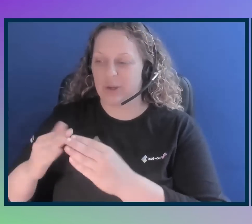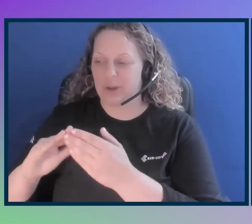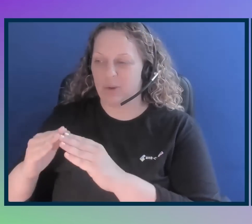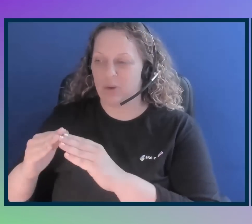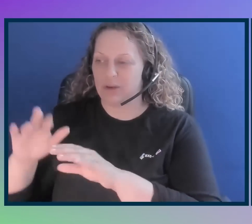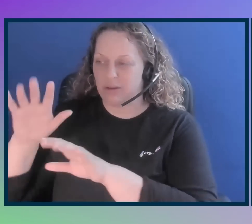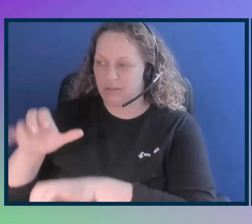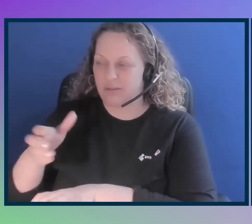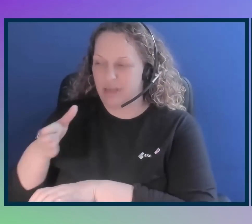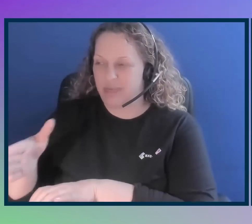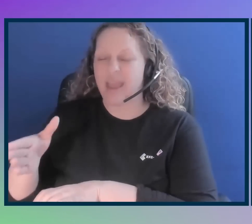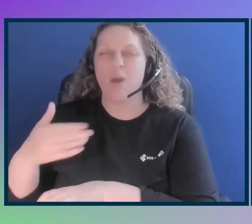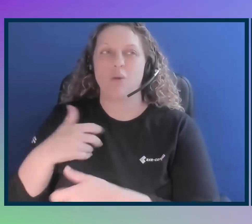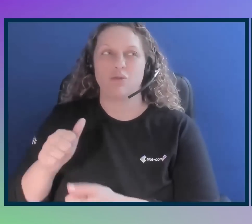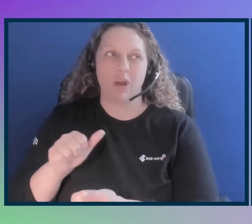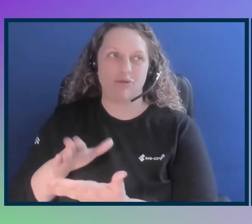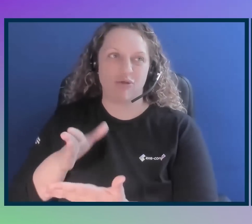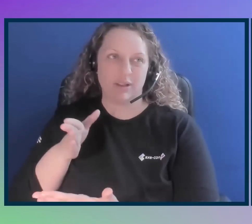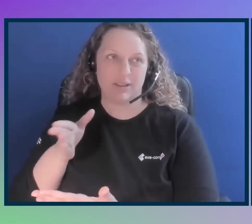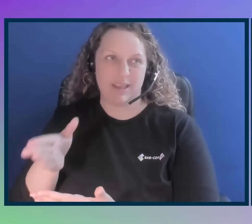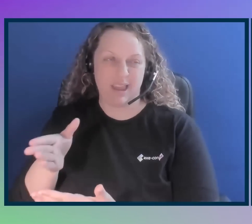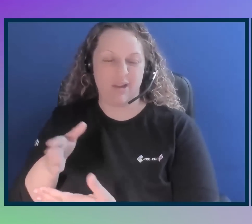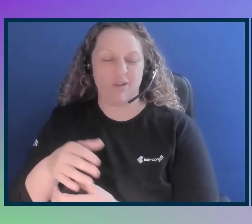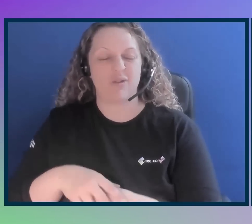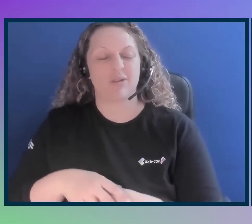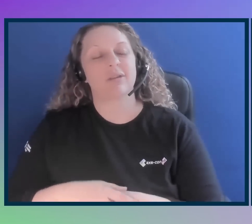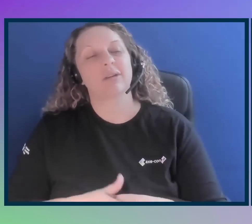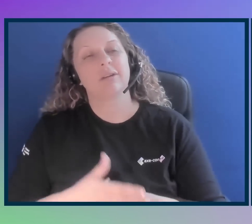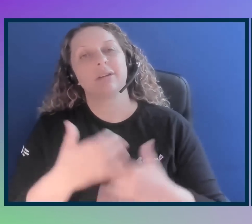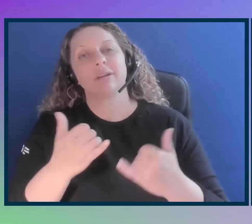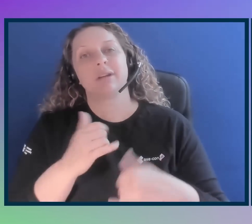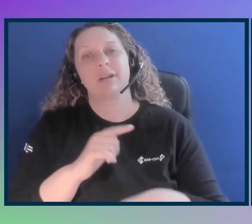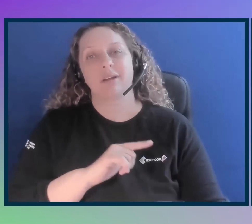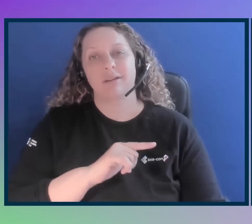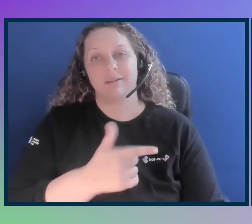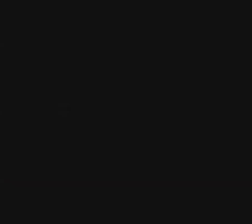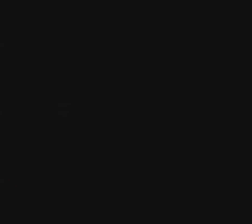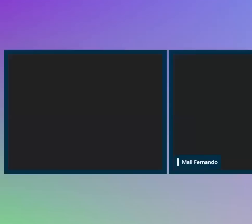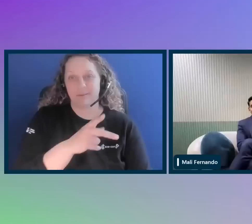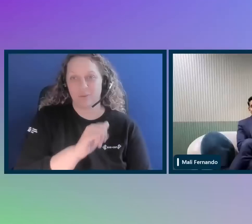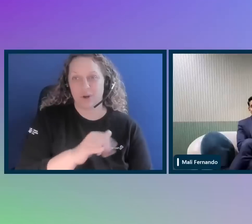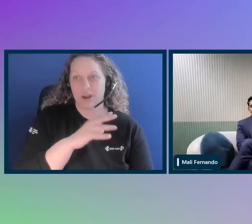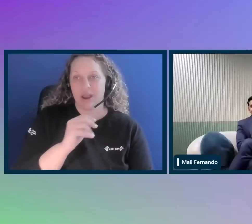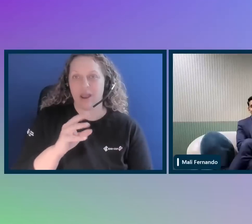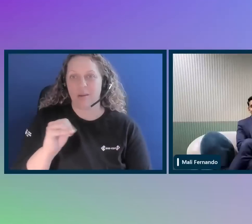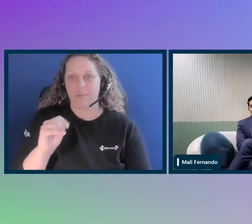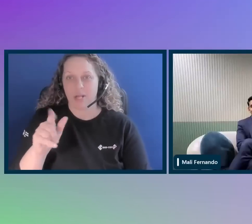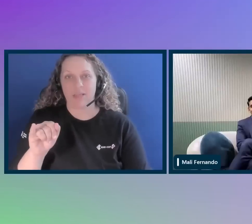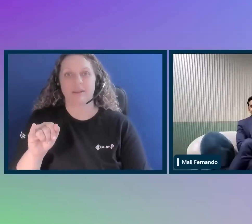we'll do our best to address the questions there. With that, Preety and Mali, the floor is yours. Thank you, Ryan.